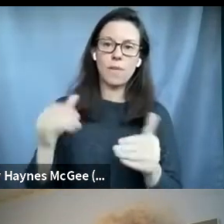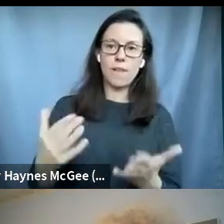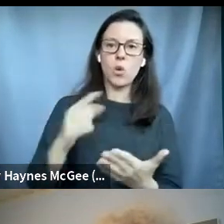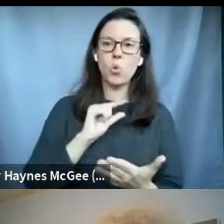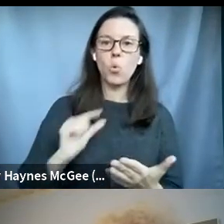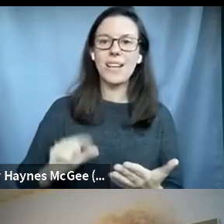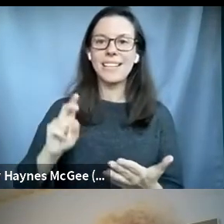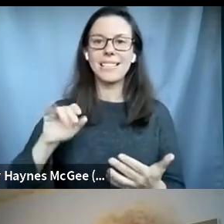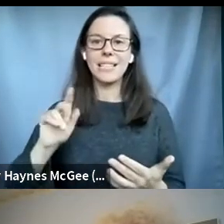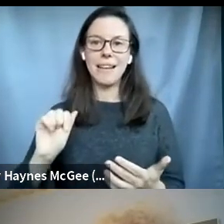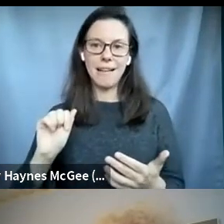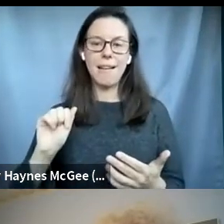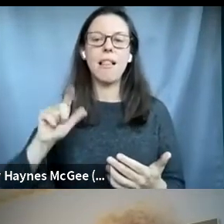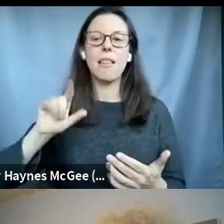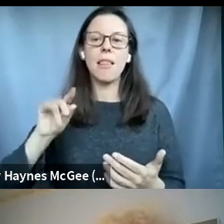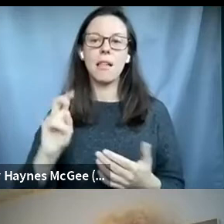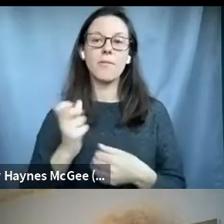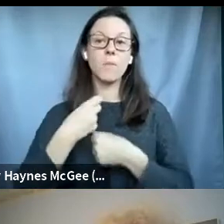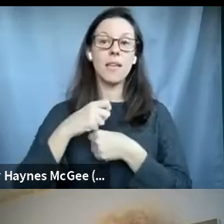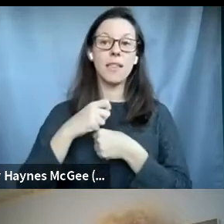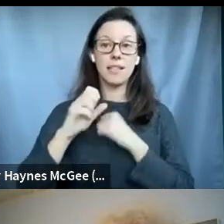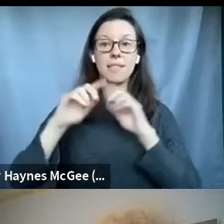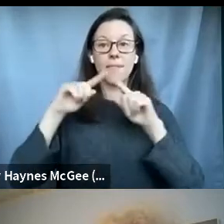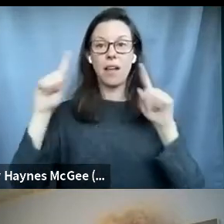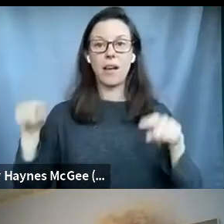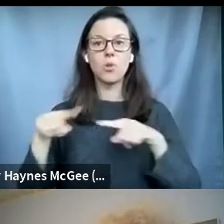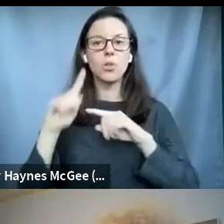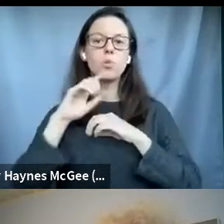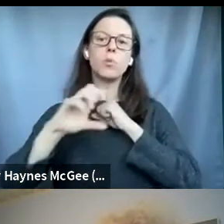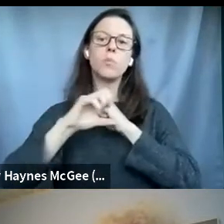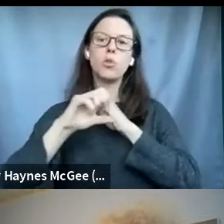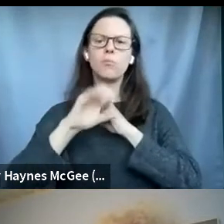So I created this flyer in the meantime to promote this all over Instagram, e mails,